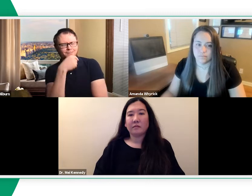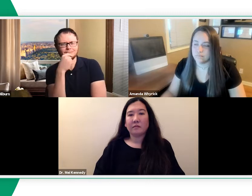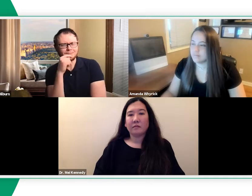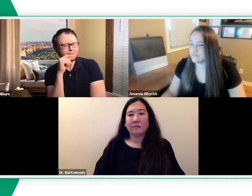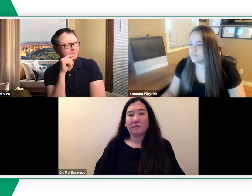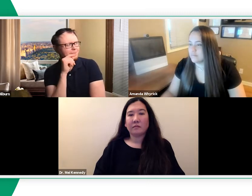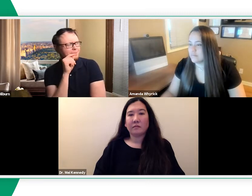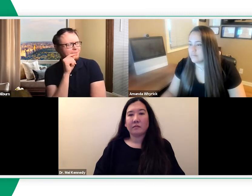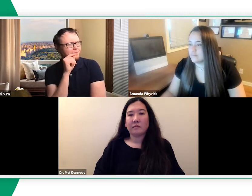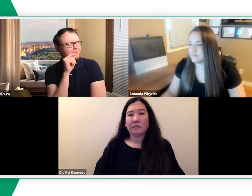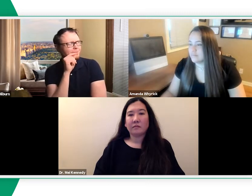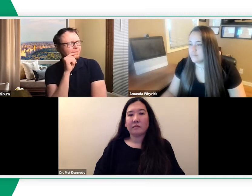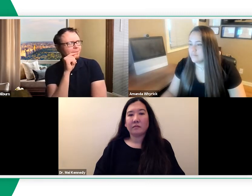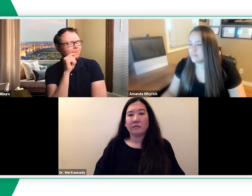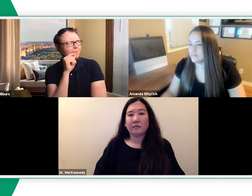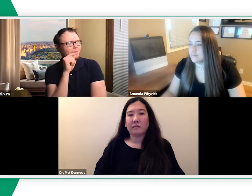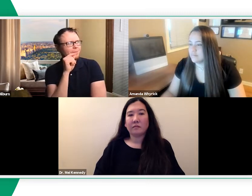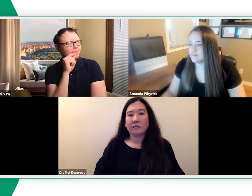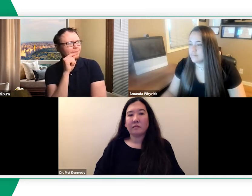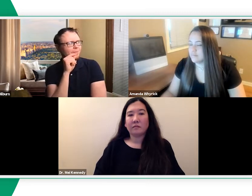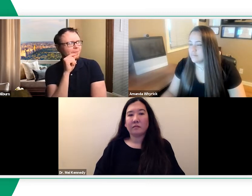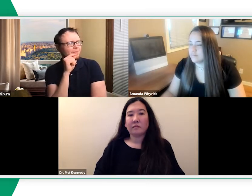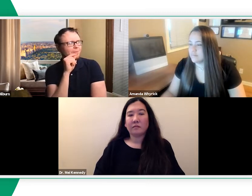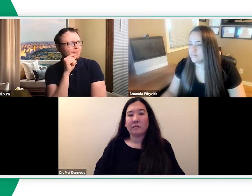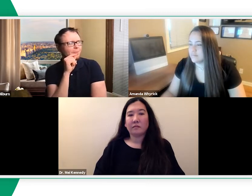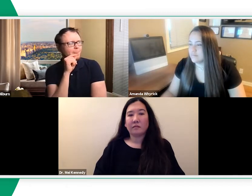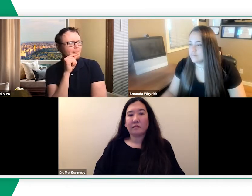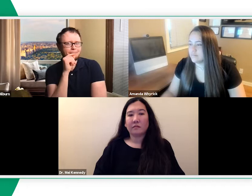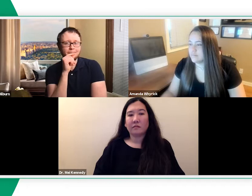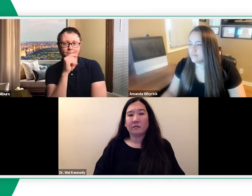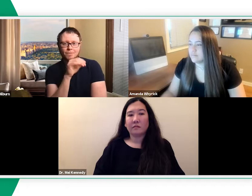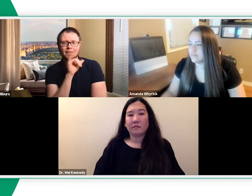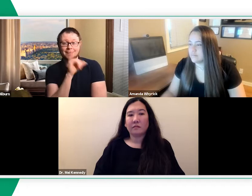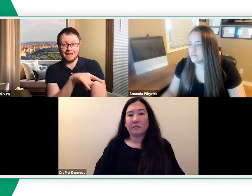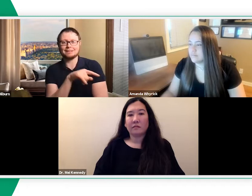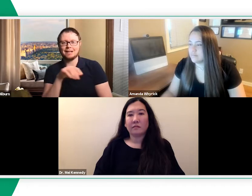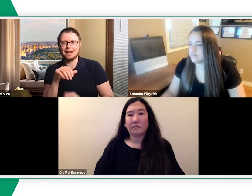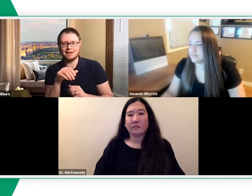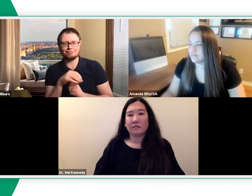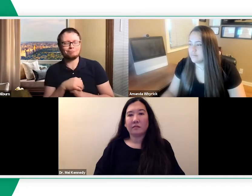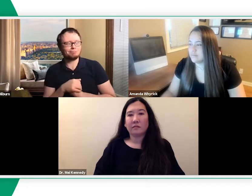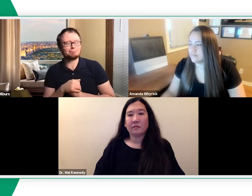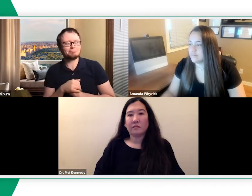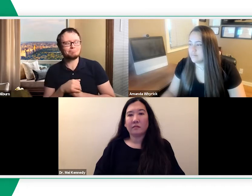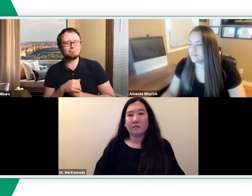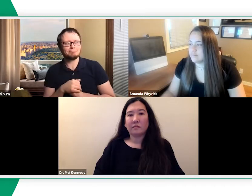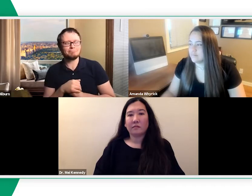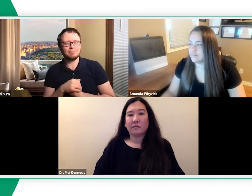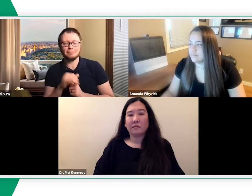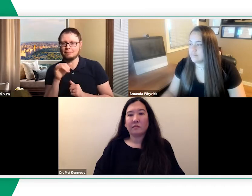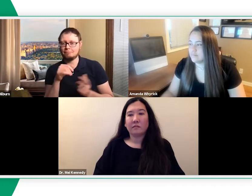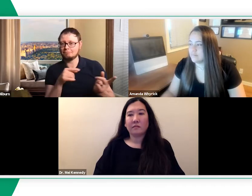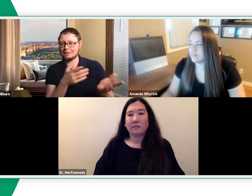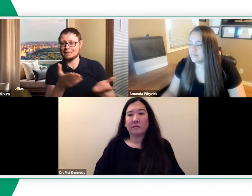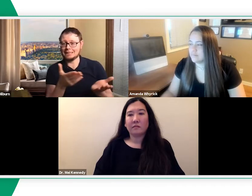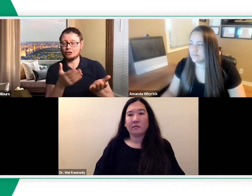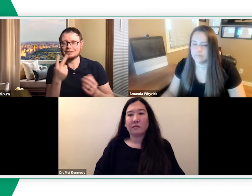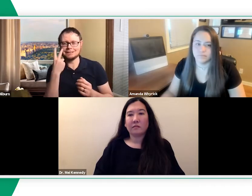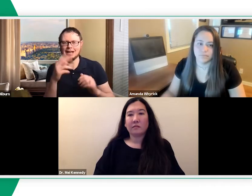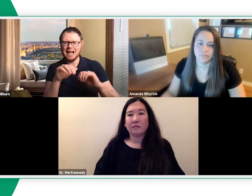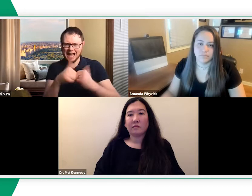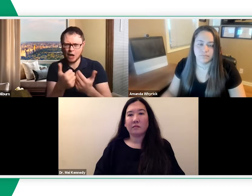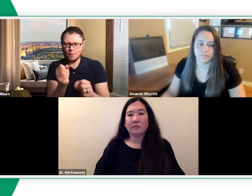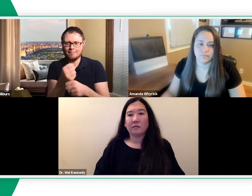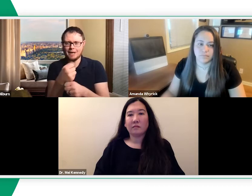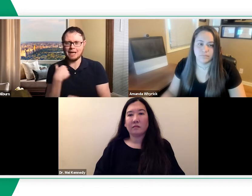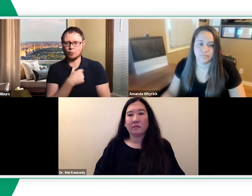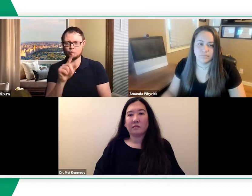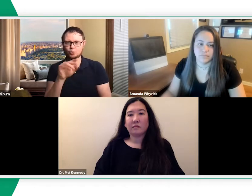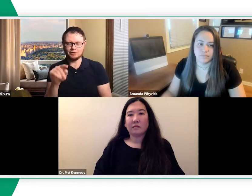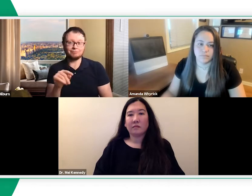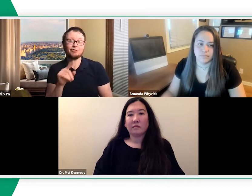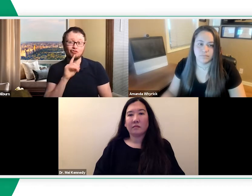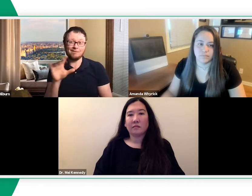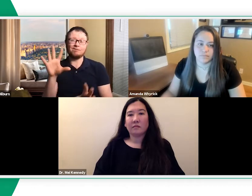Just wanted to give you a few seconds to look at this slide.